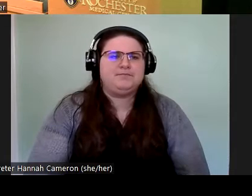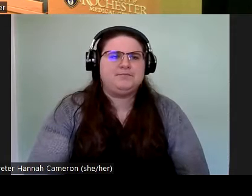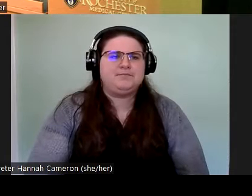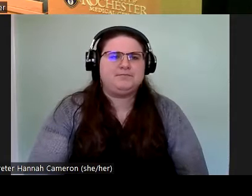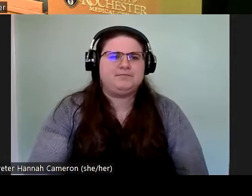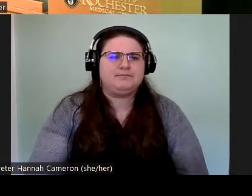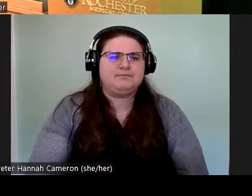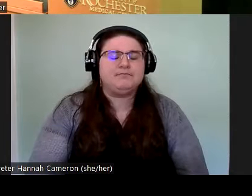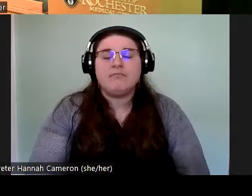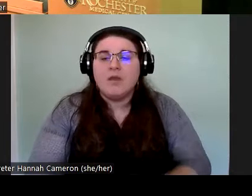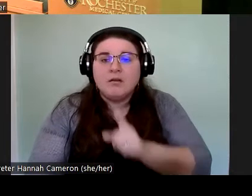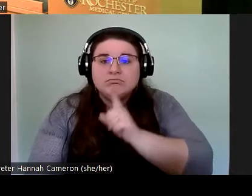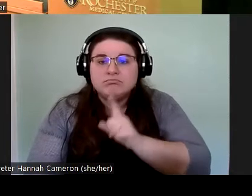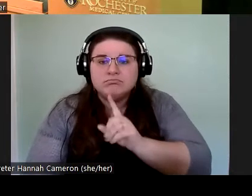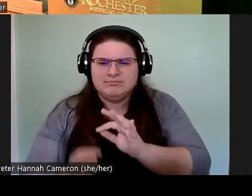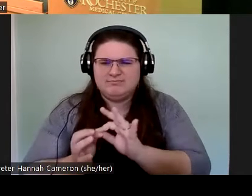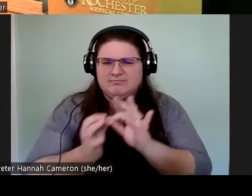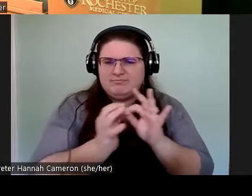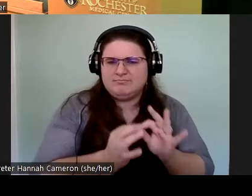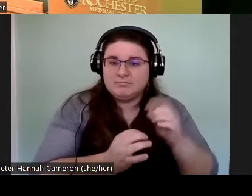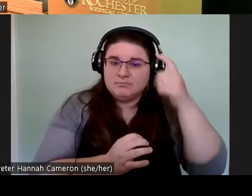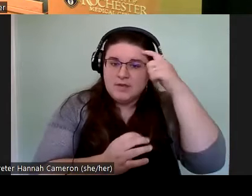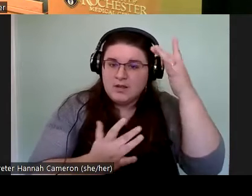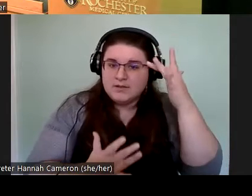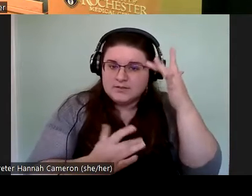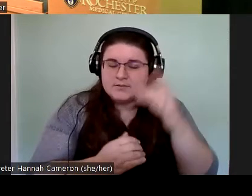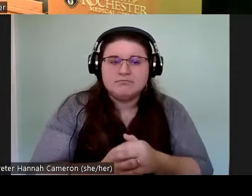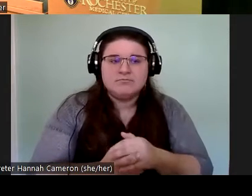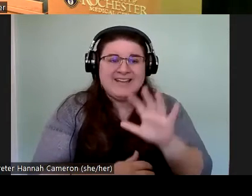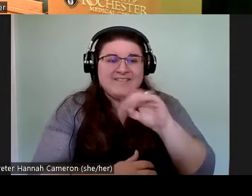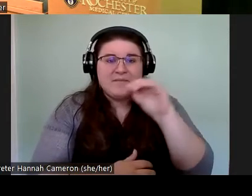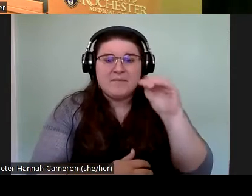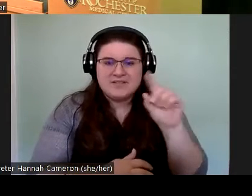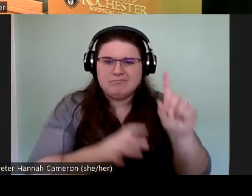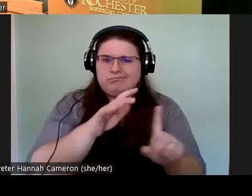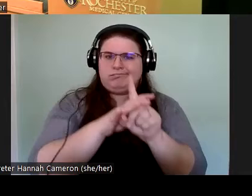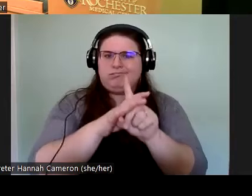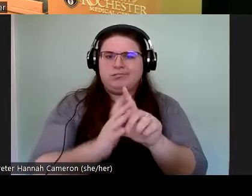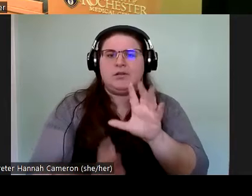mental illnesses so we know that 50% of mental illnesses emerg by the age of 14 75% by the age